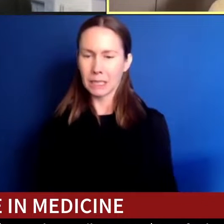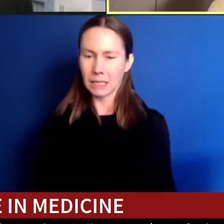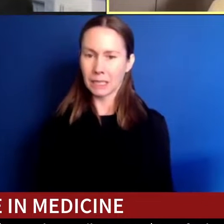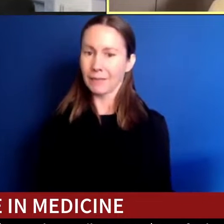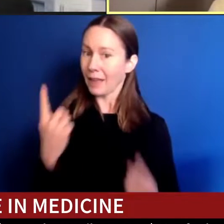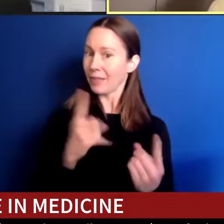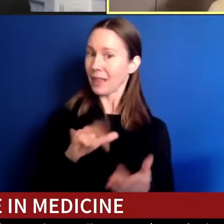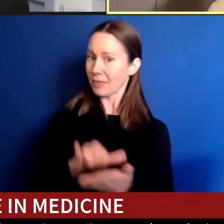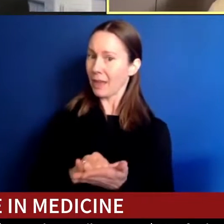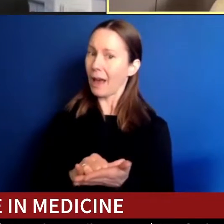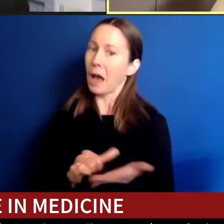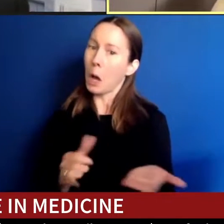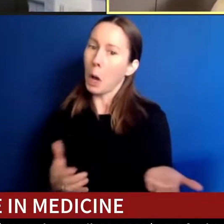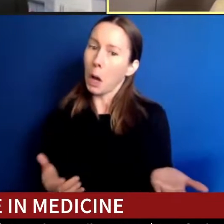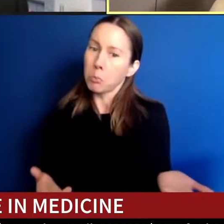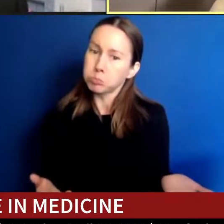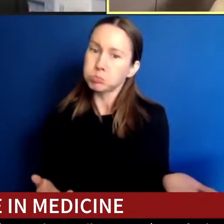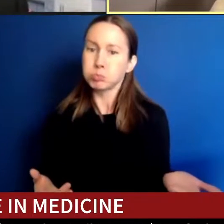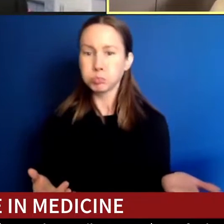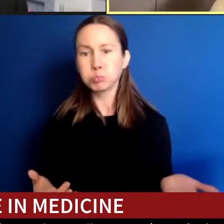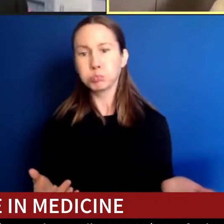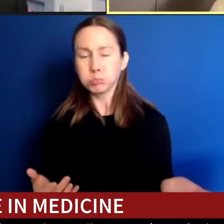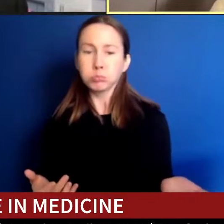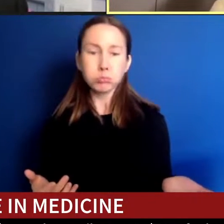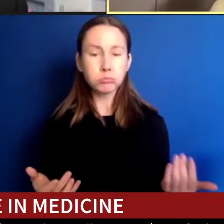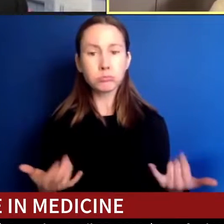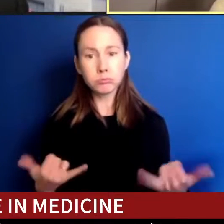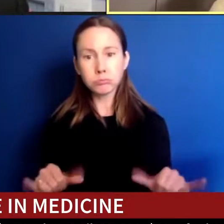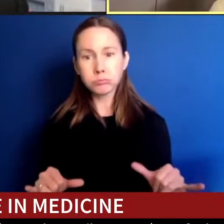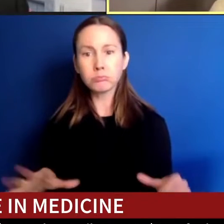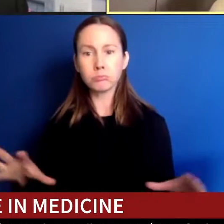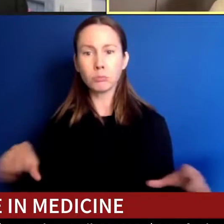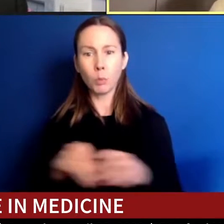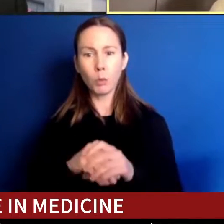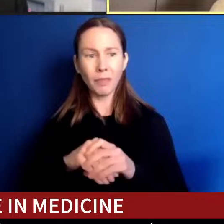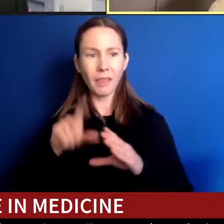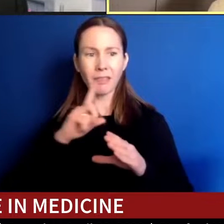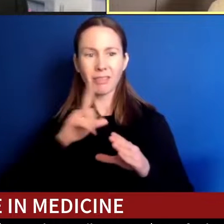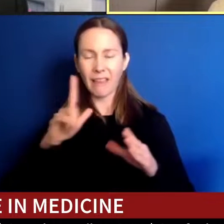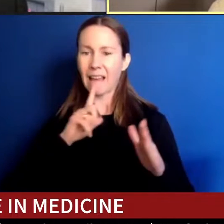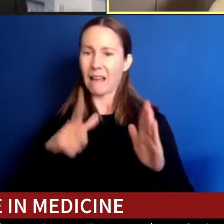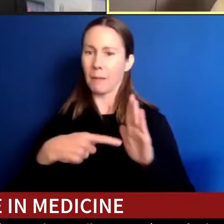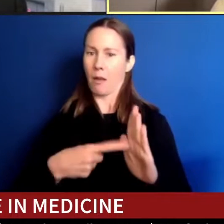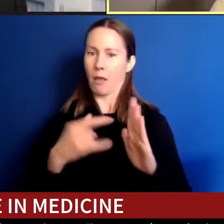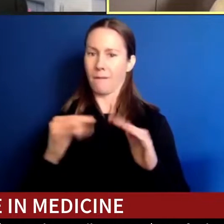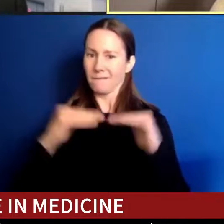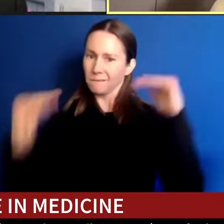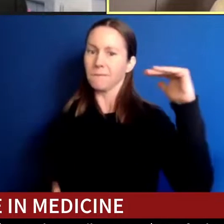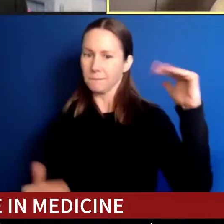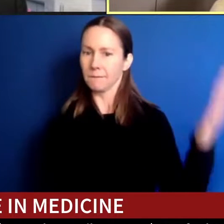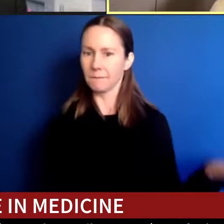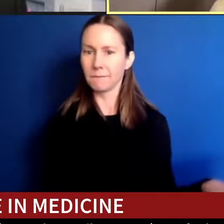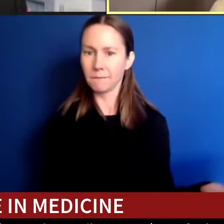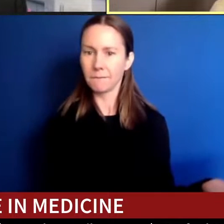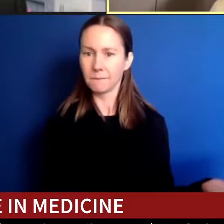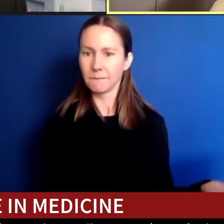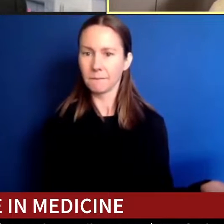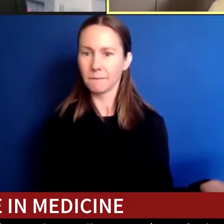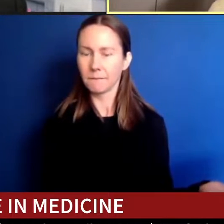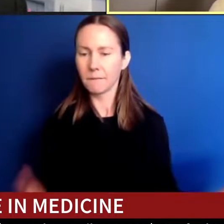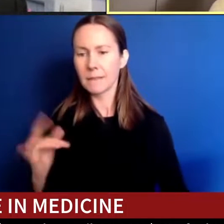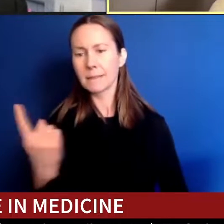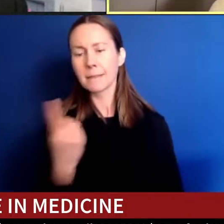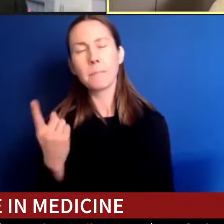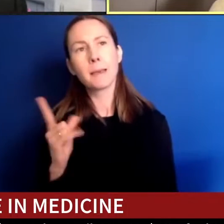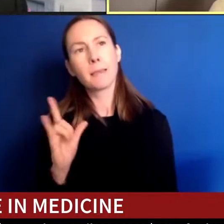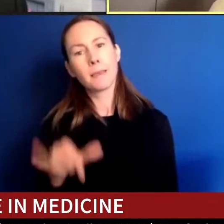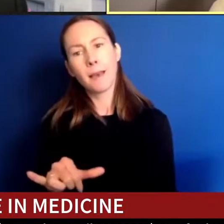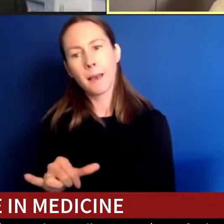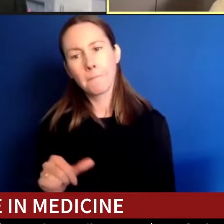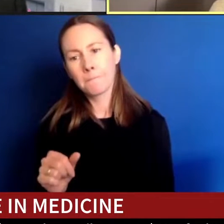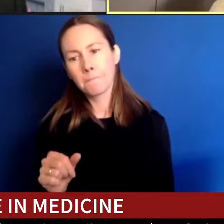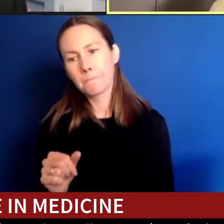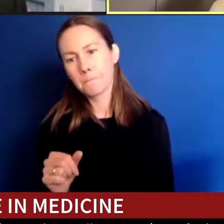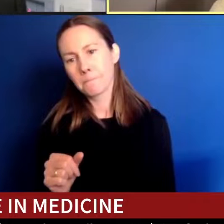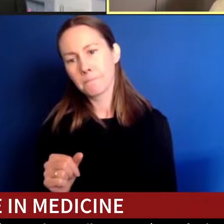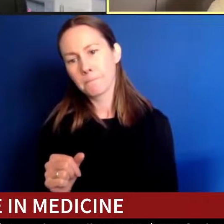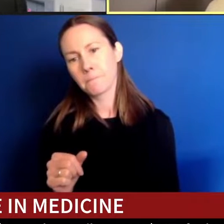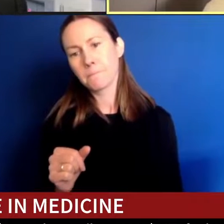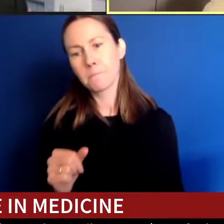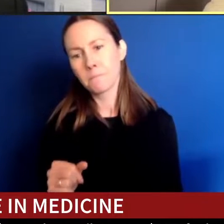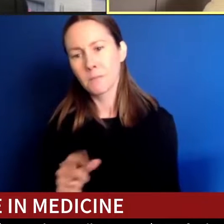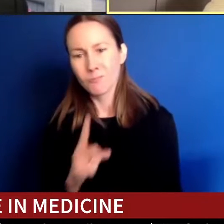still very much within this medical model, right? That’s something that’s [indiscernible] individual